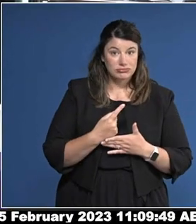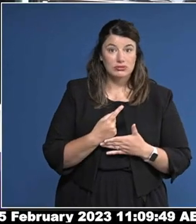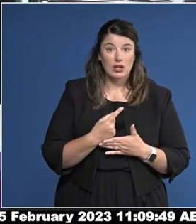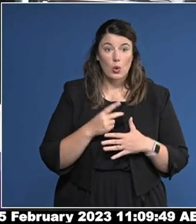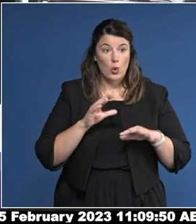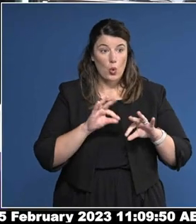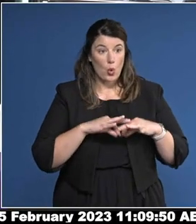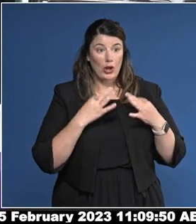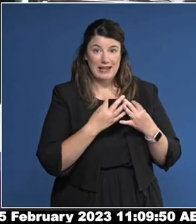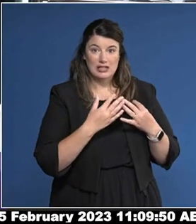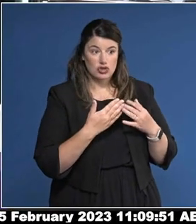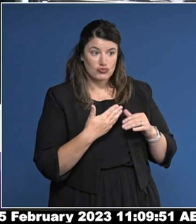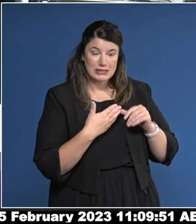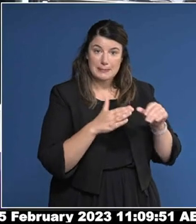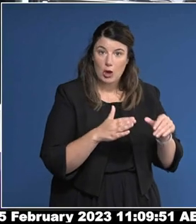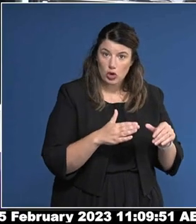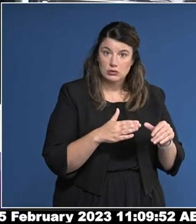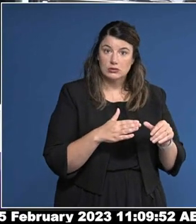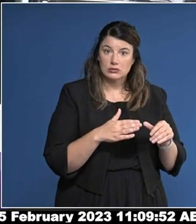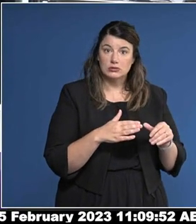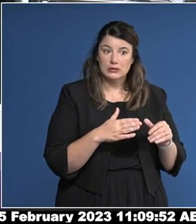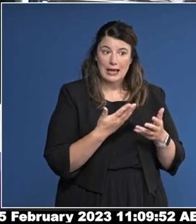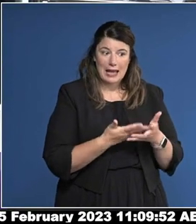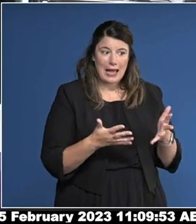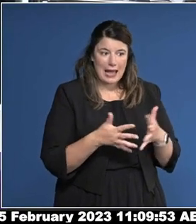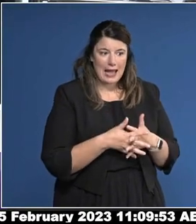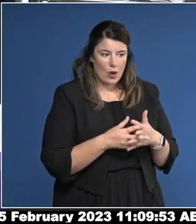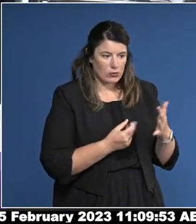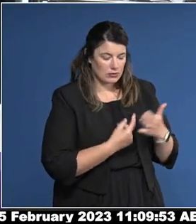incident itself was a significant failing for the organisation.